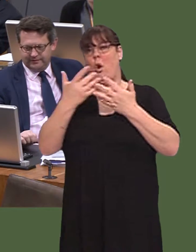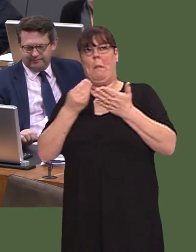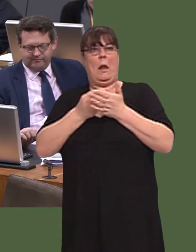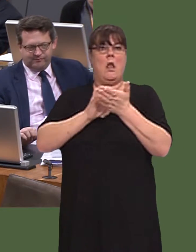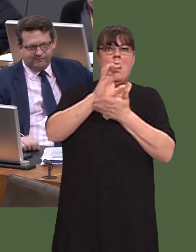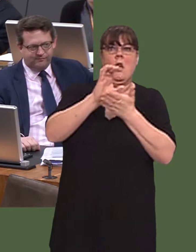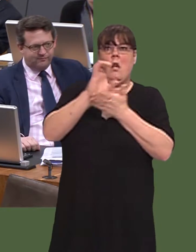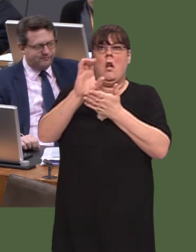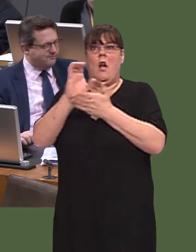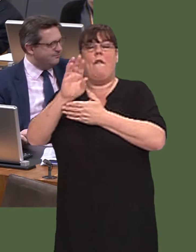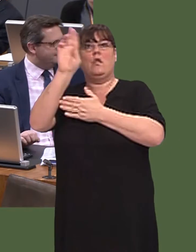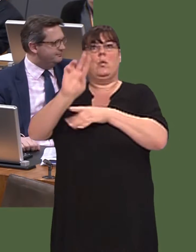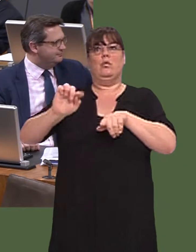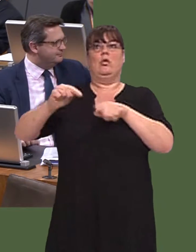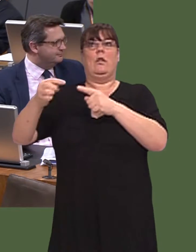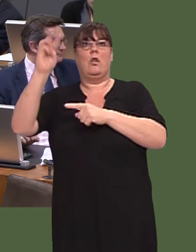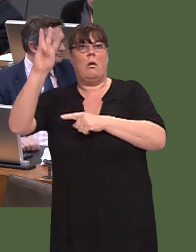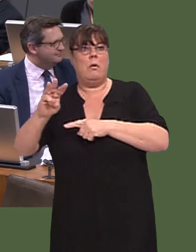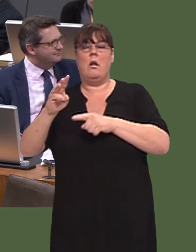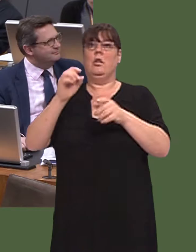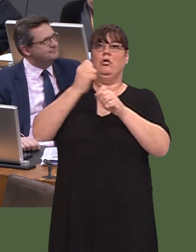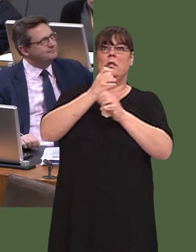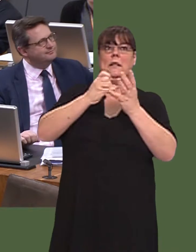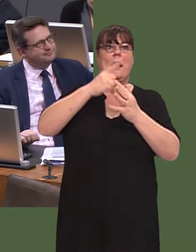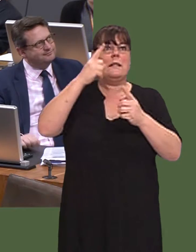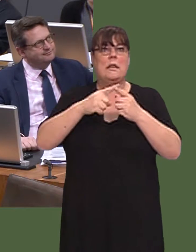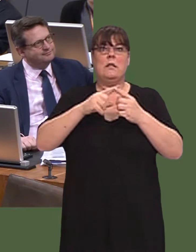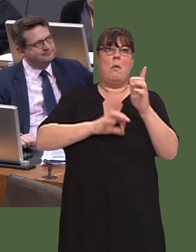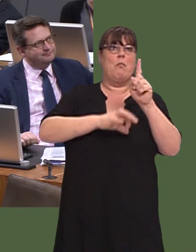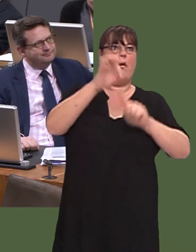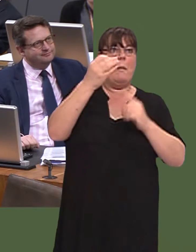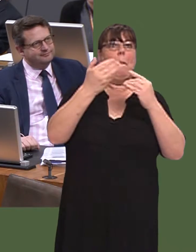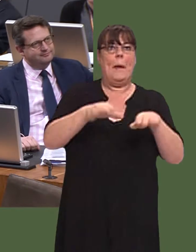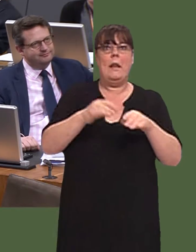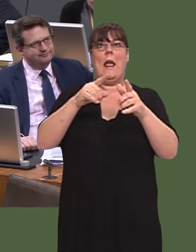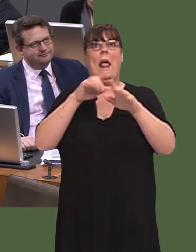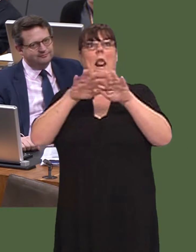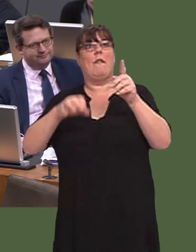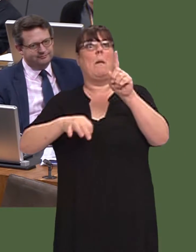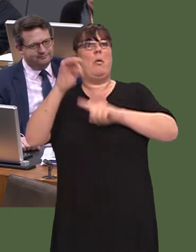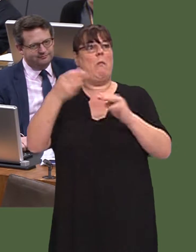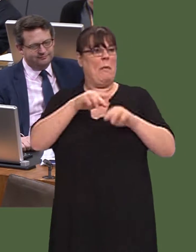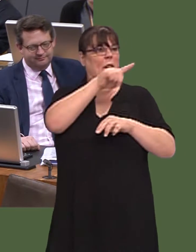put into Schools Challenge Cymru; we wouldnít have seen the improvements in GCSEs and we wouldnít have seen the improvements in A-levels. No.